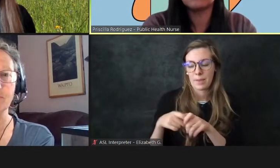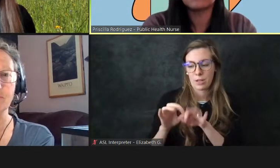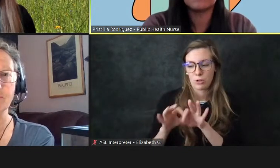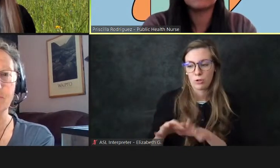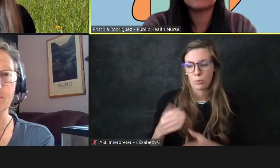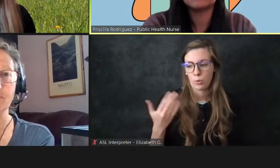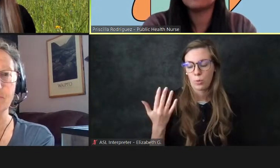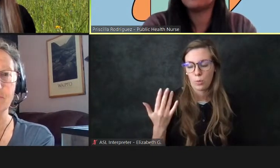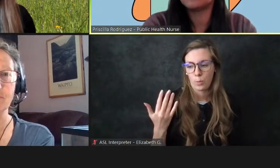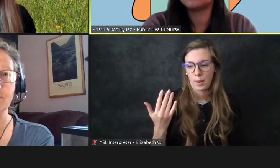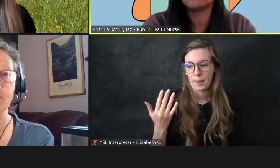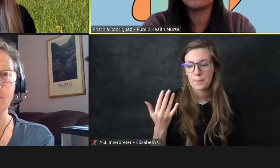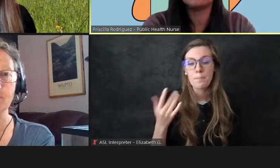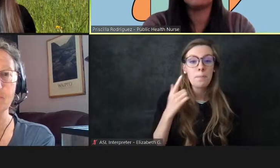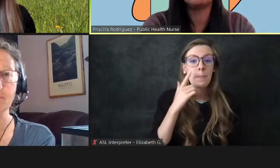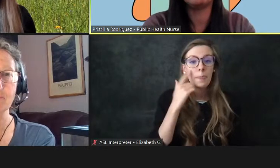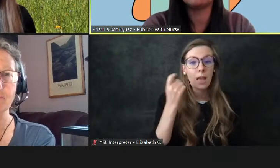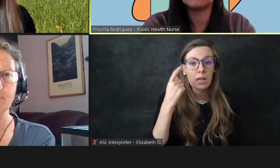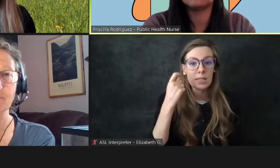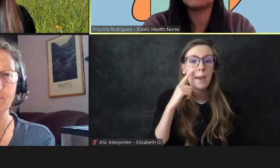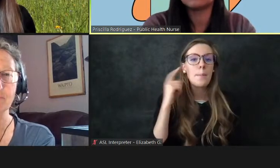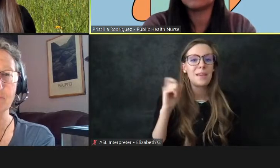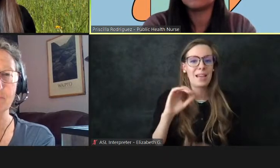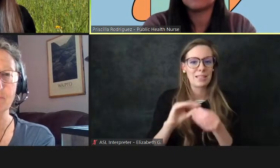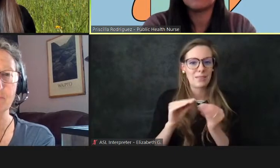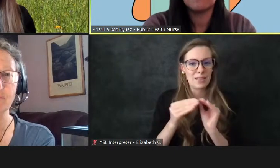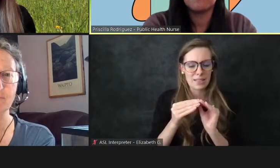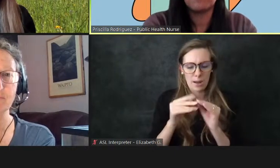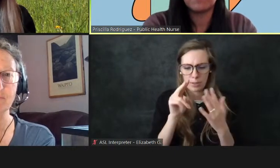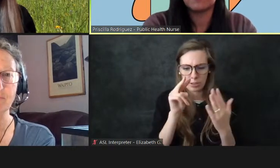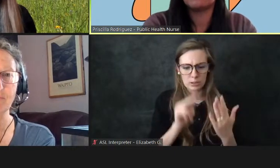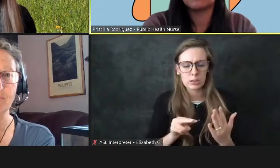because of these numbers, we will say that the